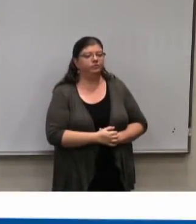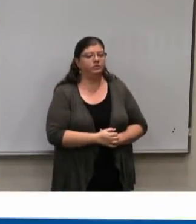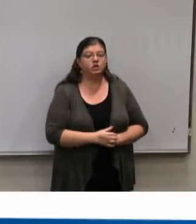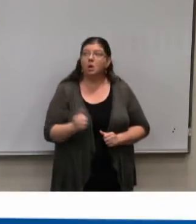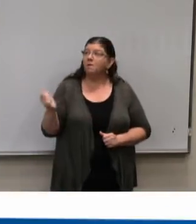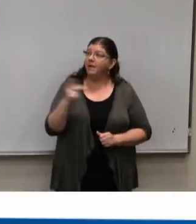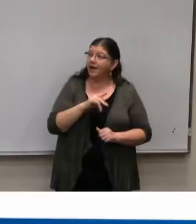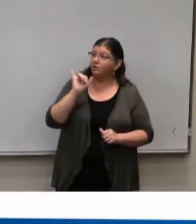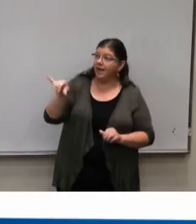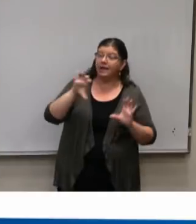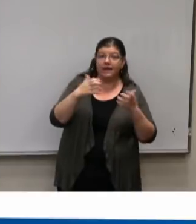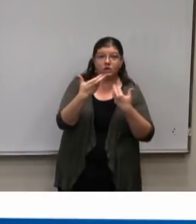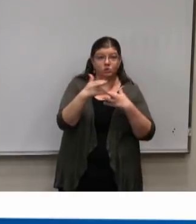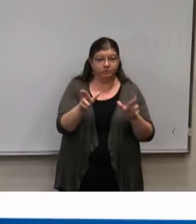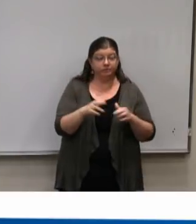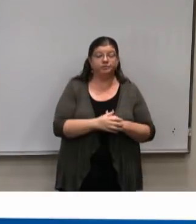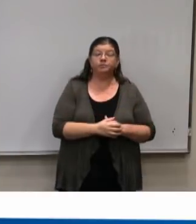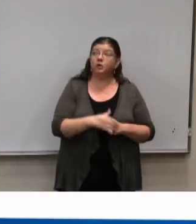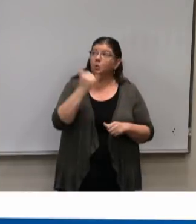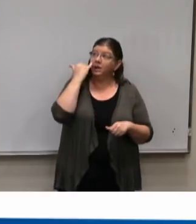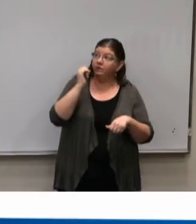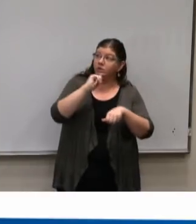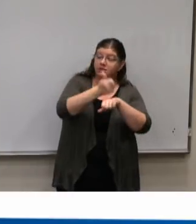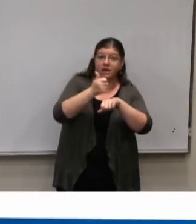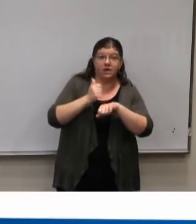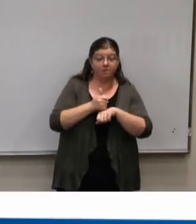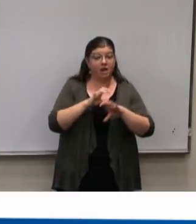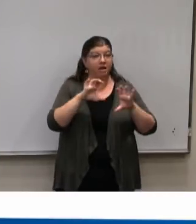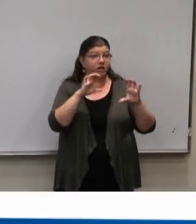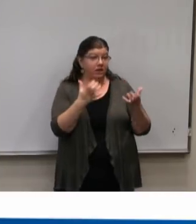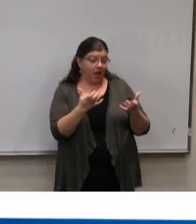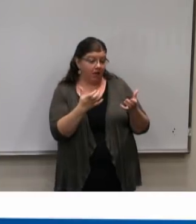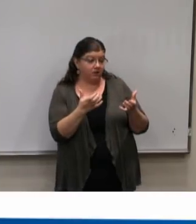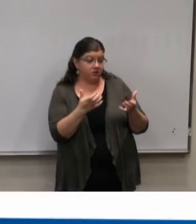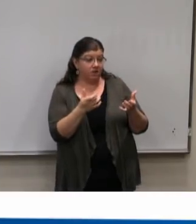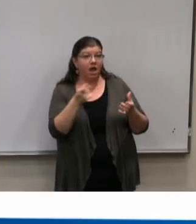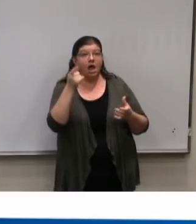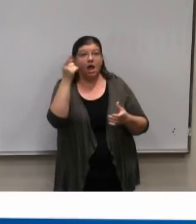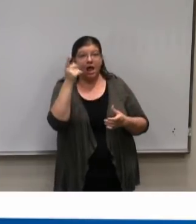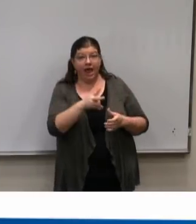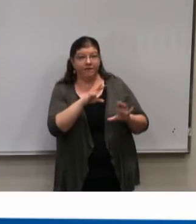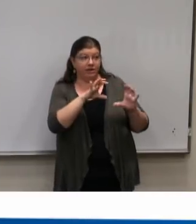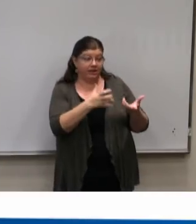What if we set it up so that you can have the class and maybe half the class meets one day, and half you know,